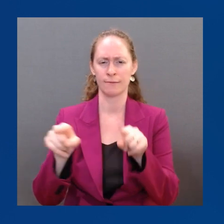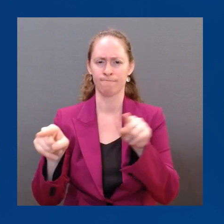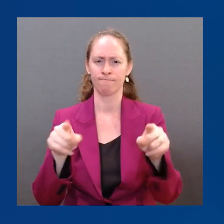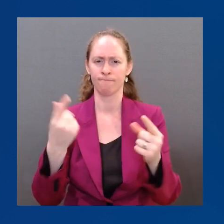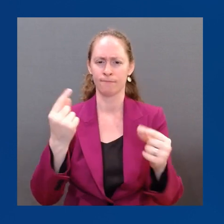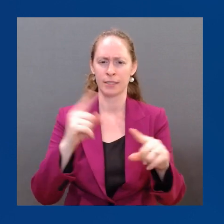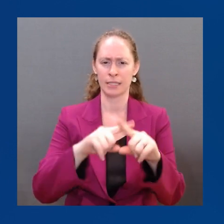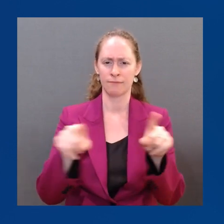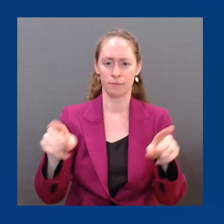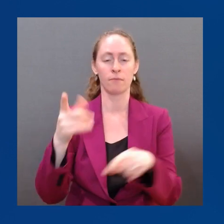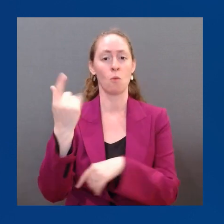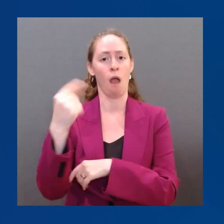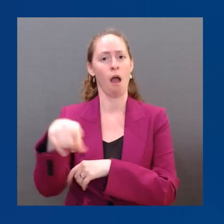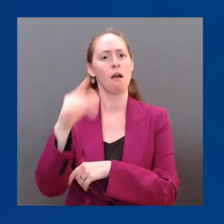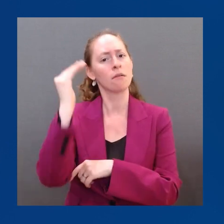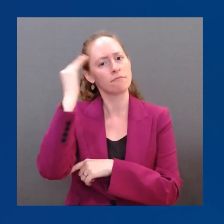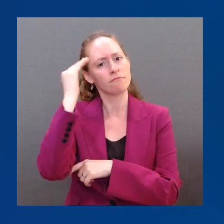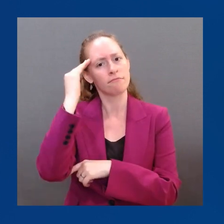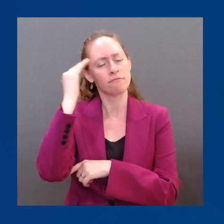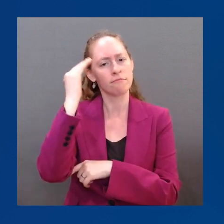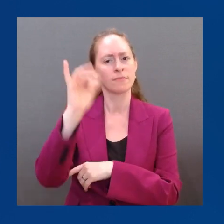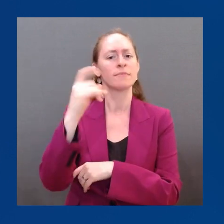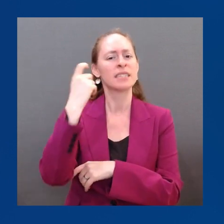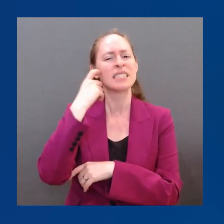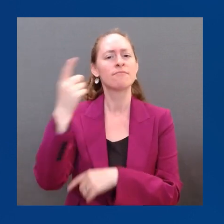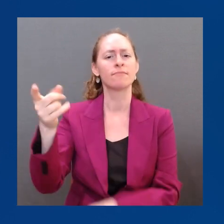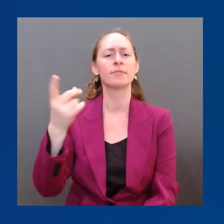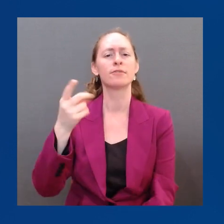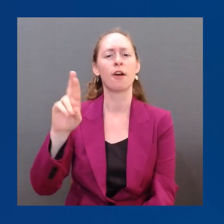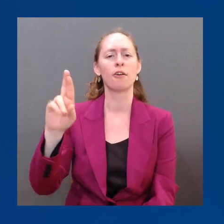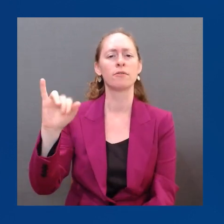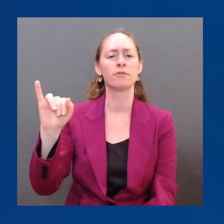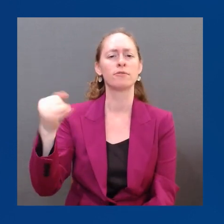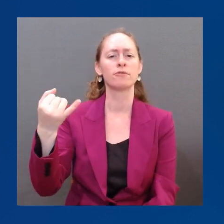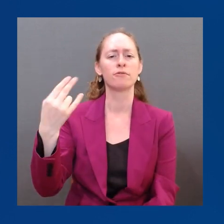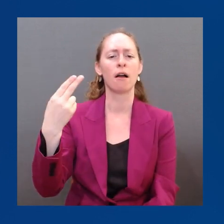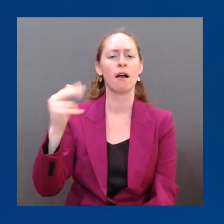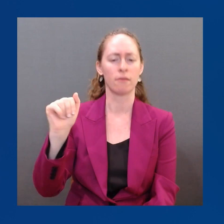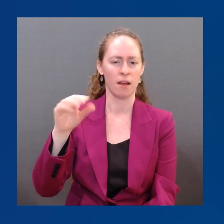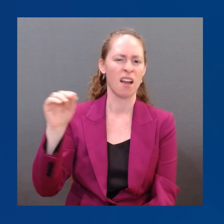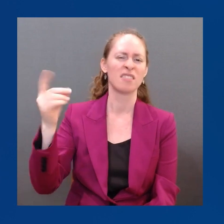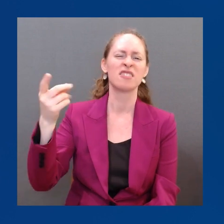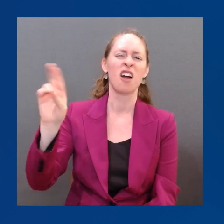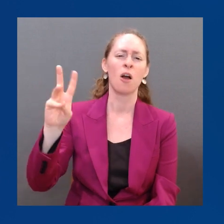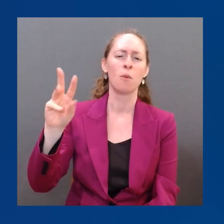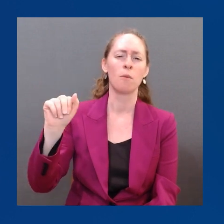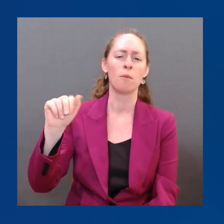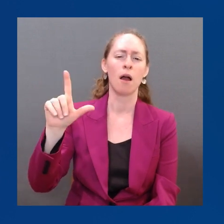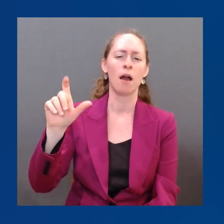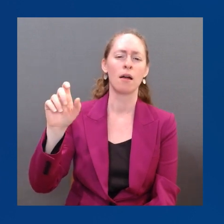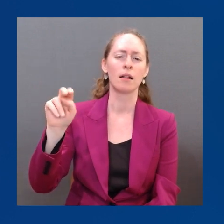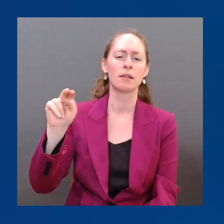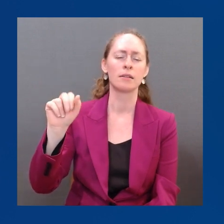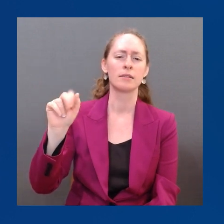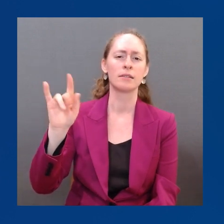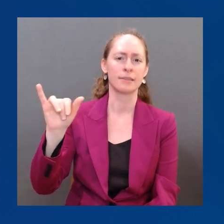from Dr. Jha and Dr. Walensky regarding the increase in cases. Let's take a look at the global situation